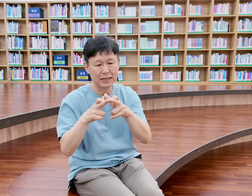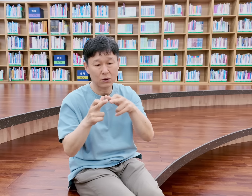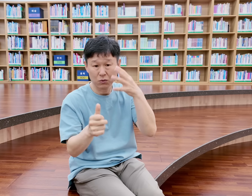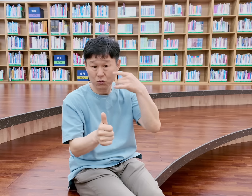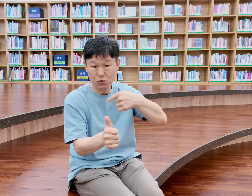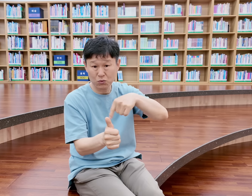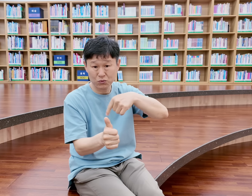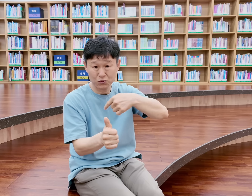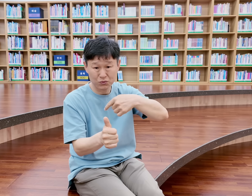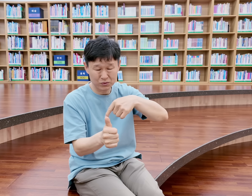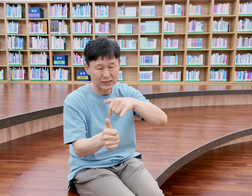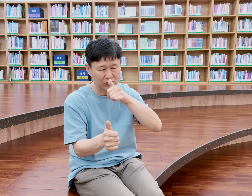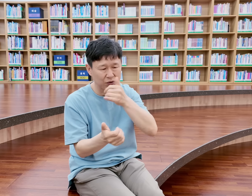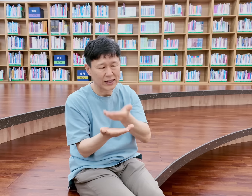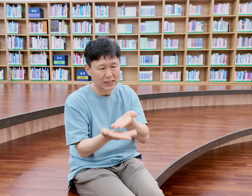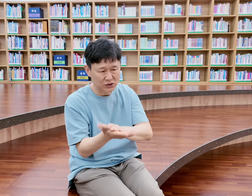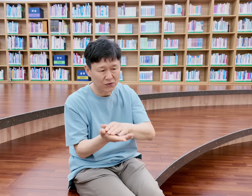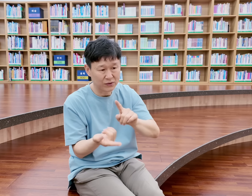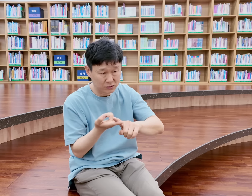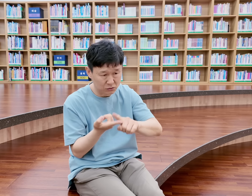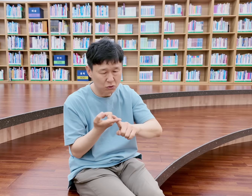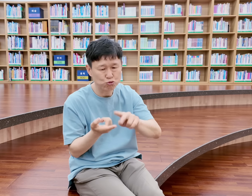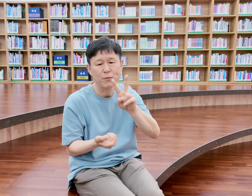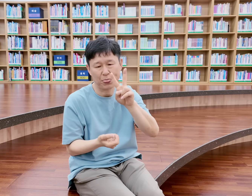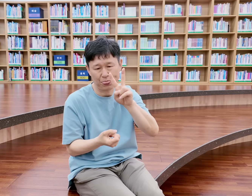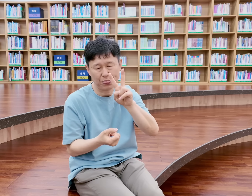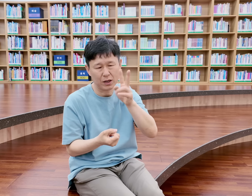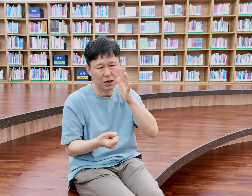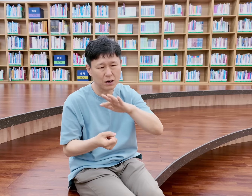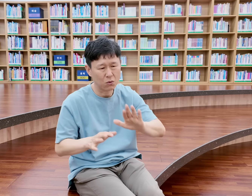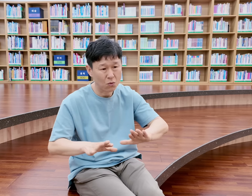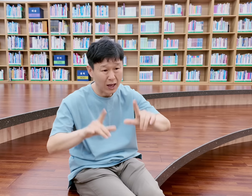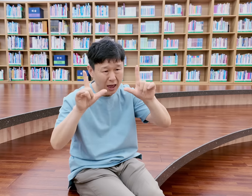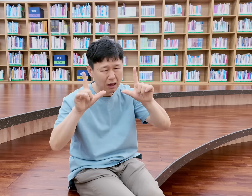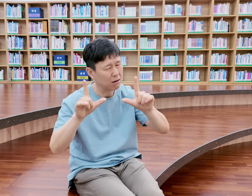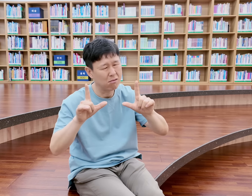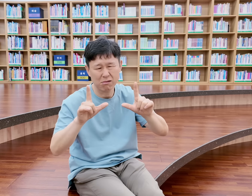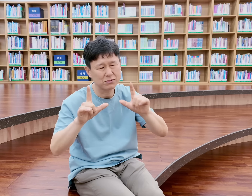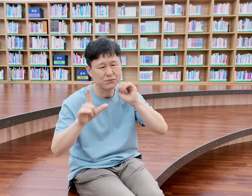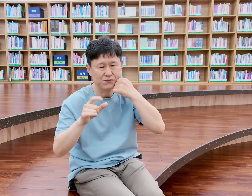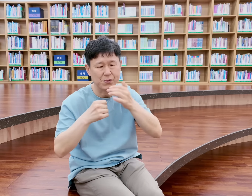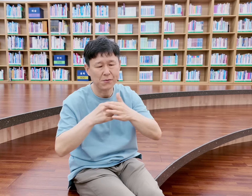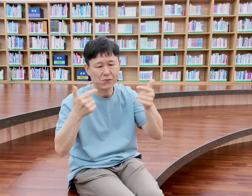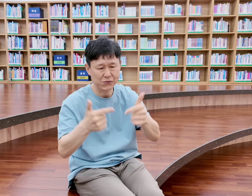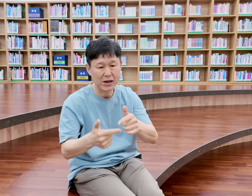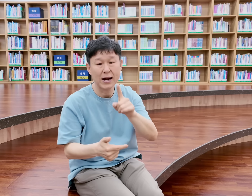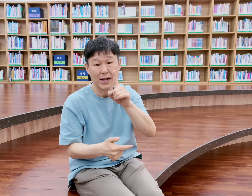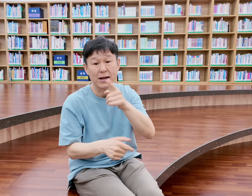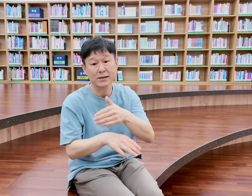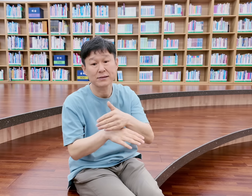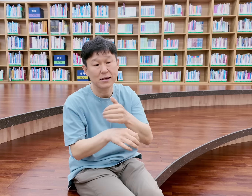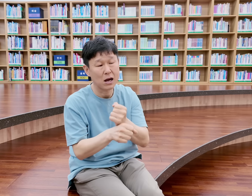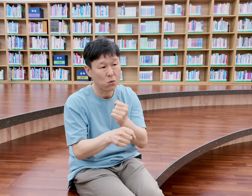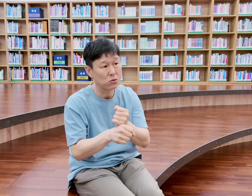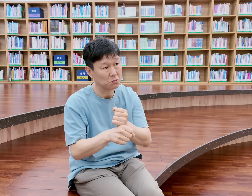We also hold training to improve awareness of the disabled twice, but this year we reduced it to one due to circumstances.